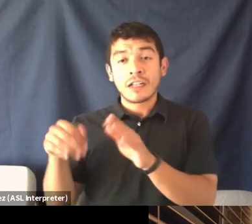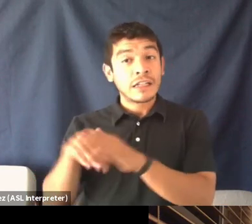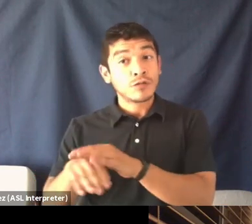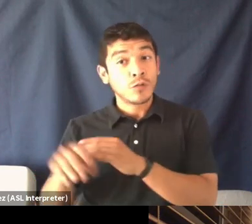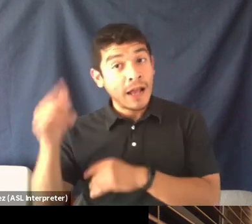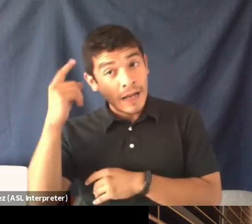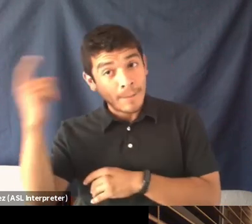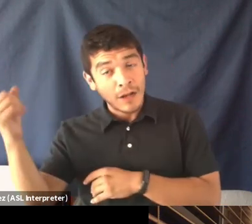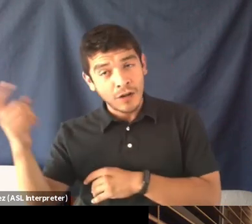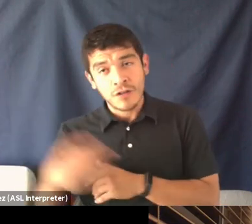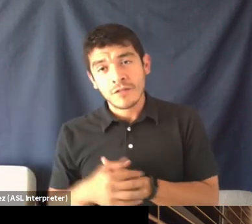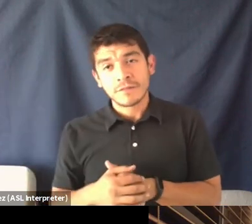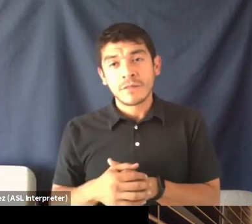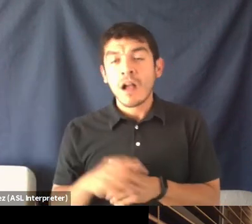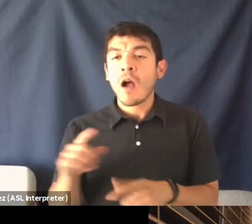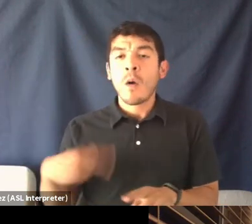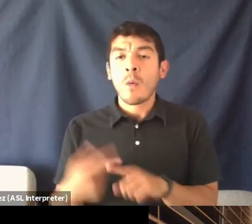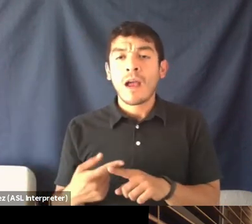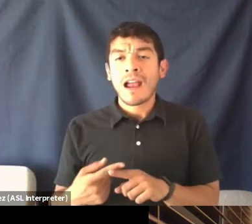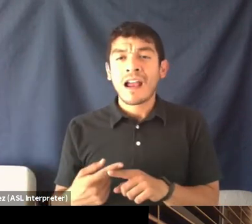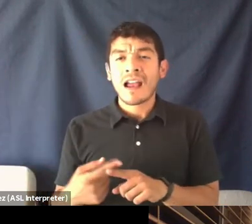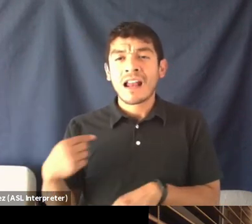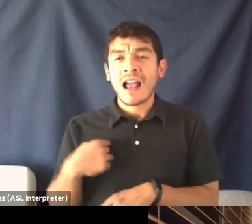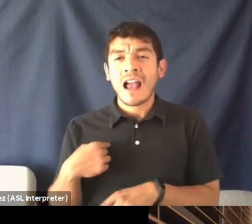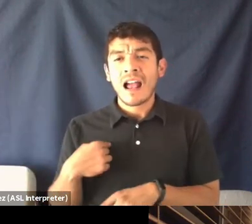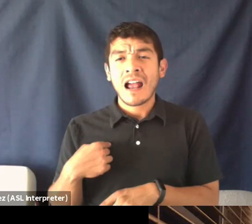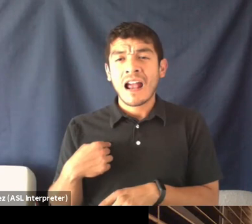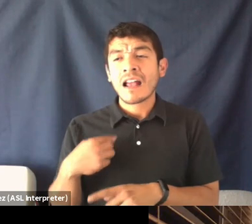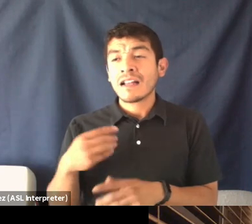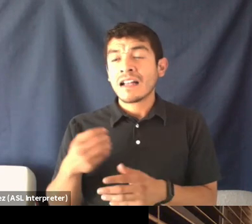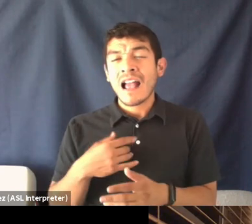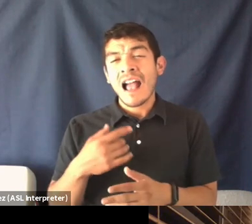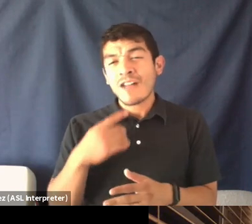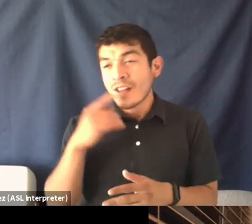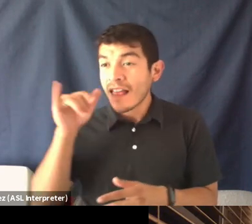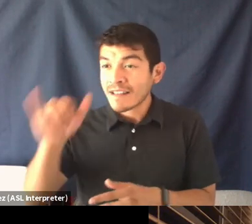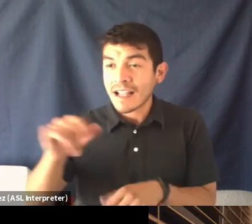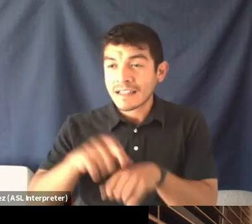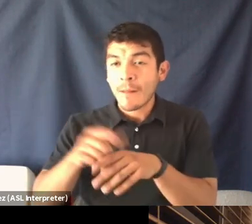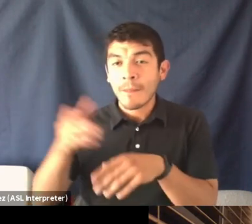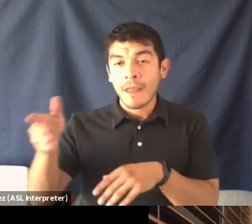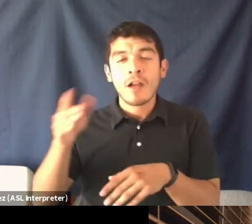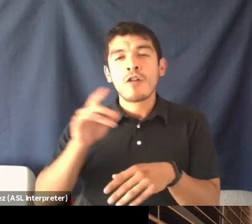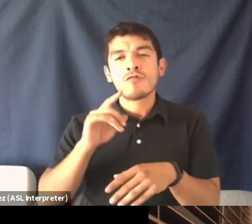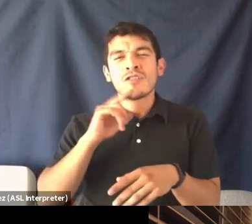But I think, when I spent time there, it became to me, the only thing that really made sense was doing something